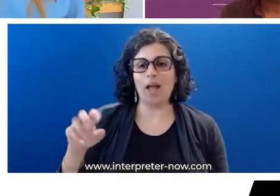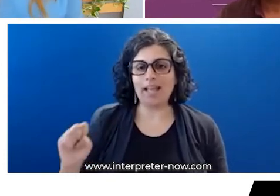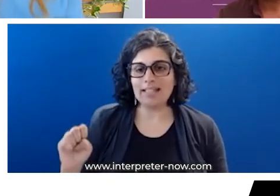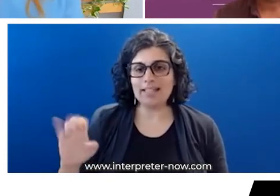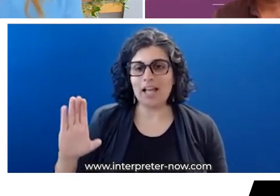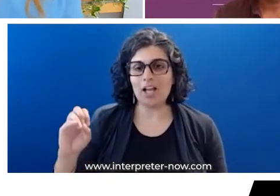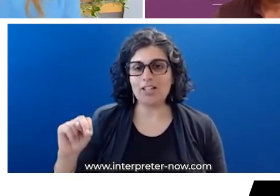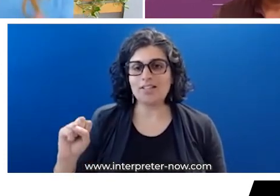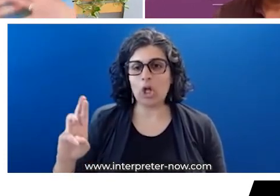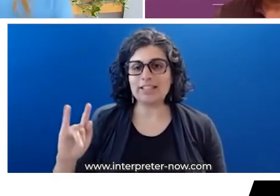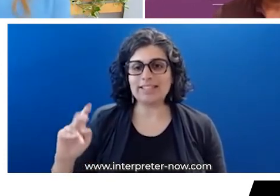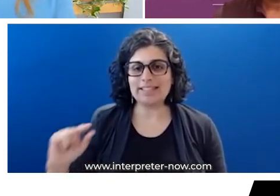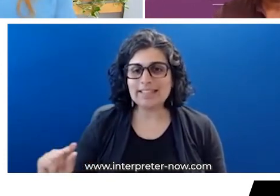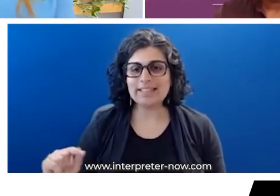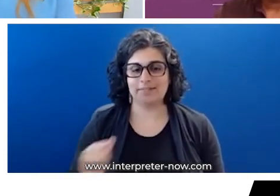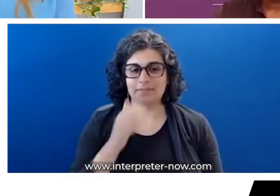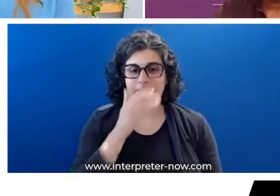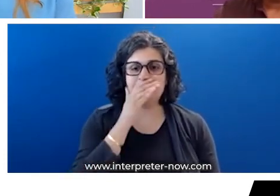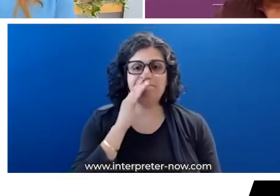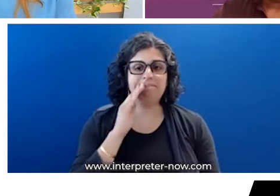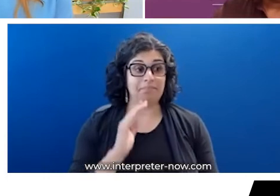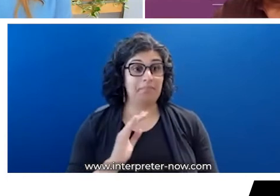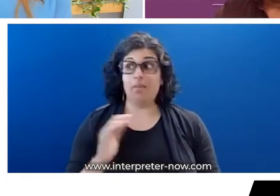Great. So, let's jump in to your story first.